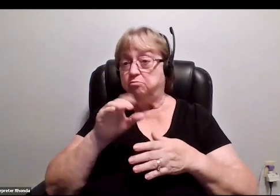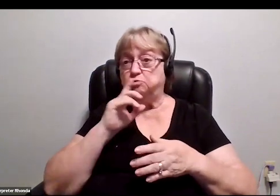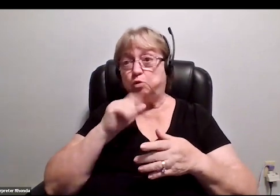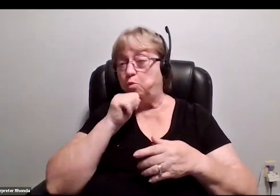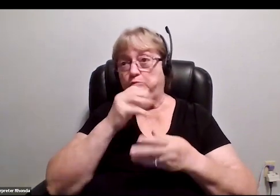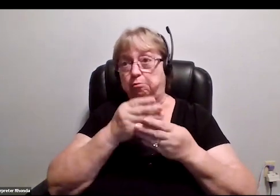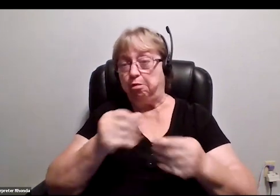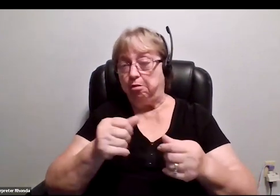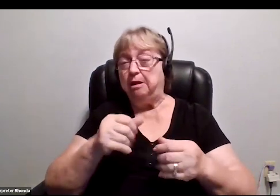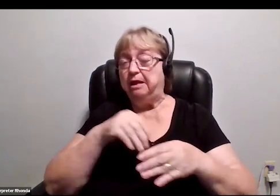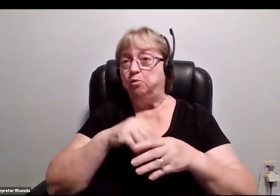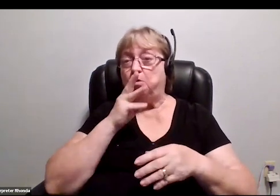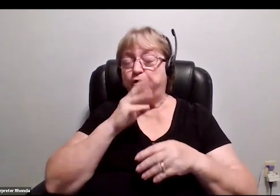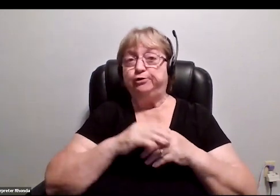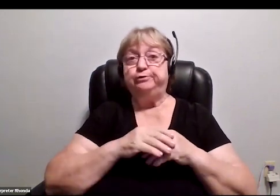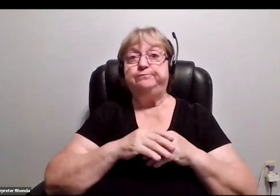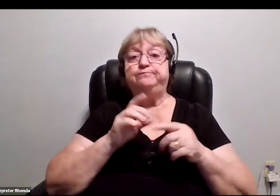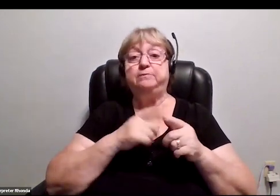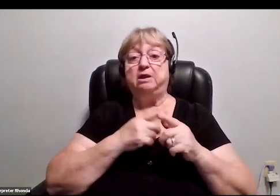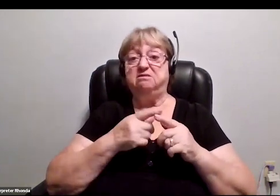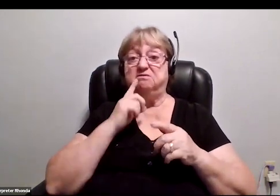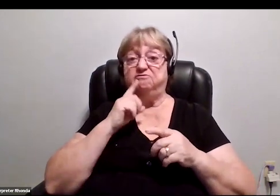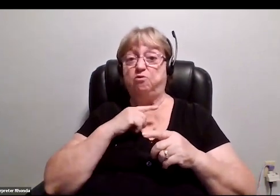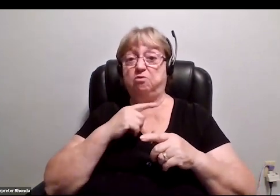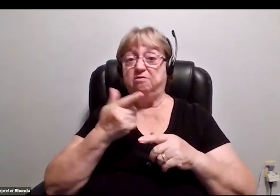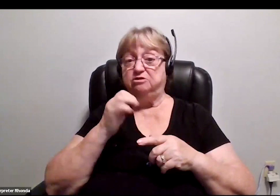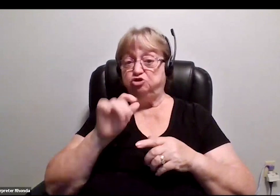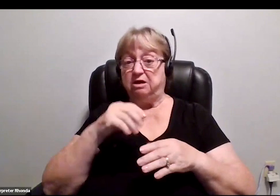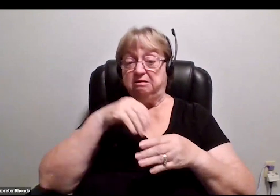Then to load the gel in each specific well